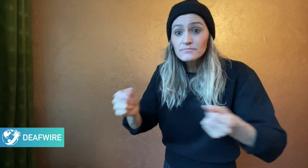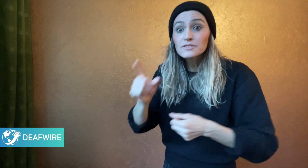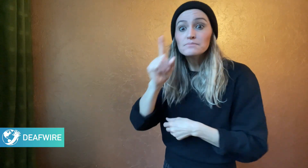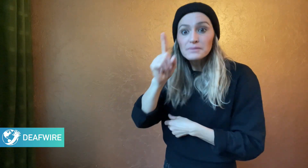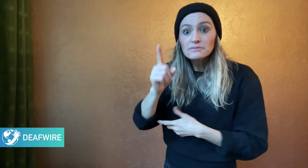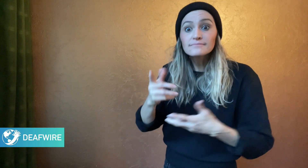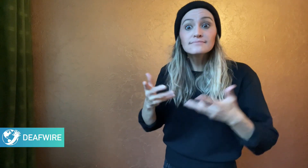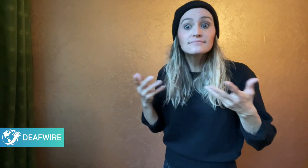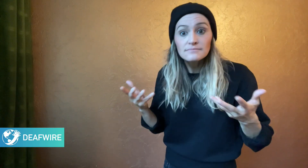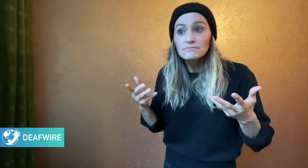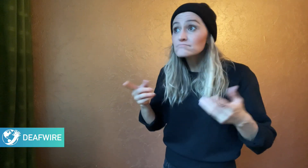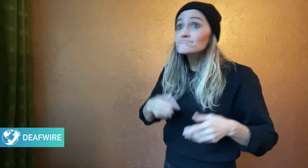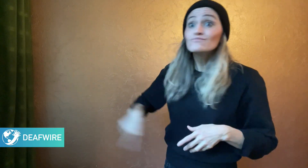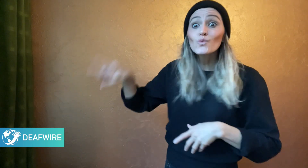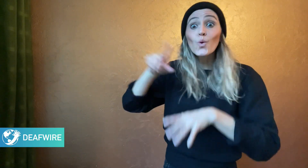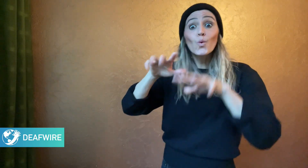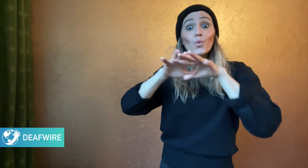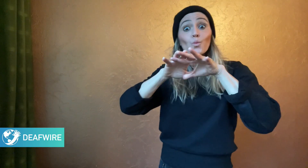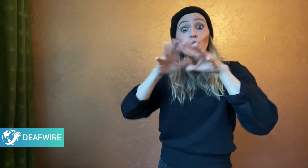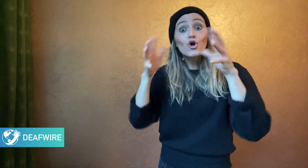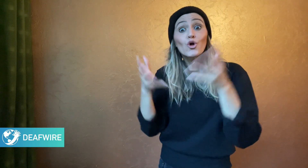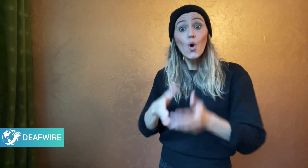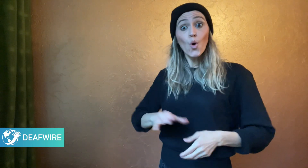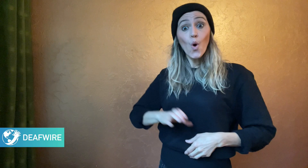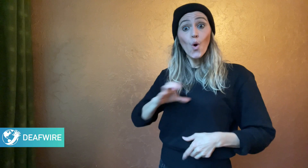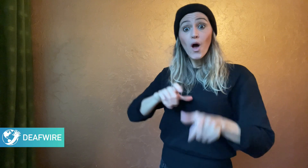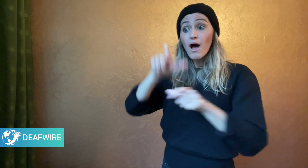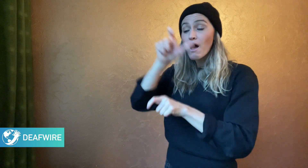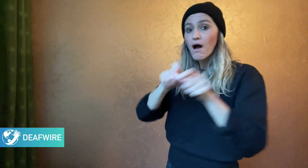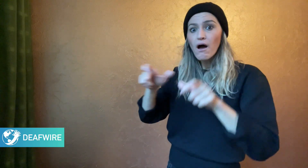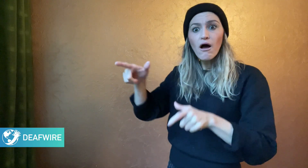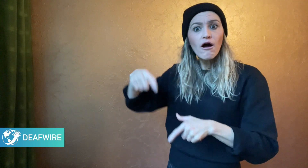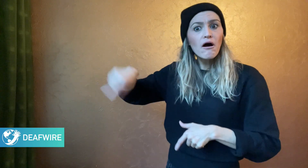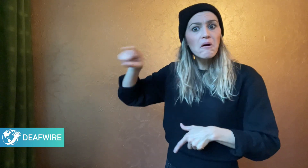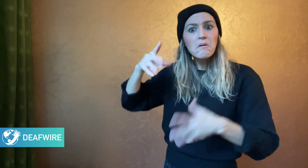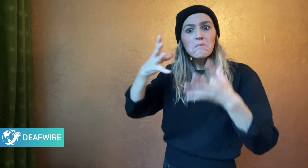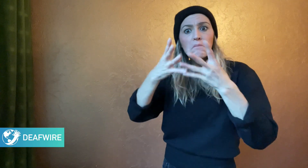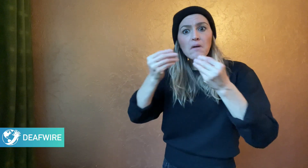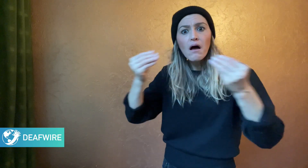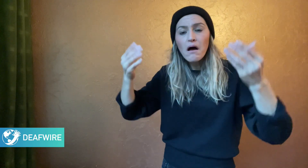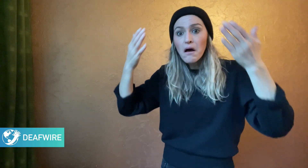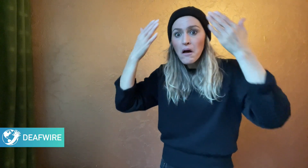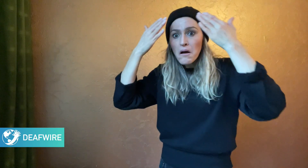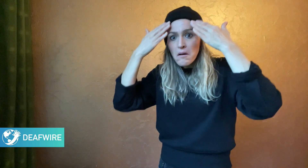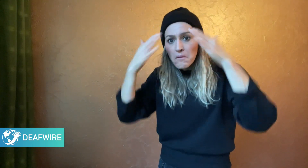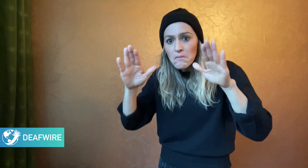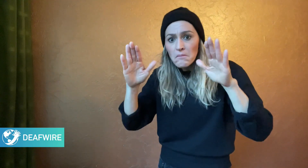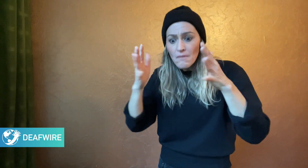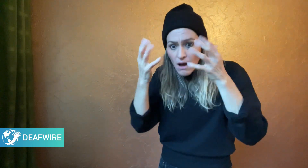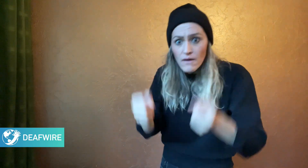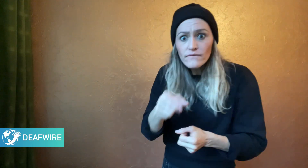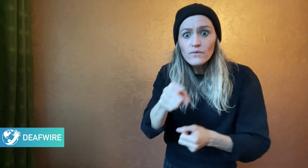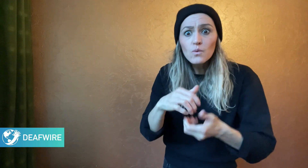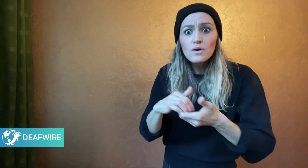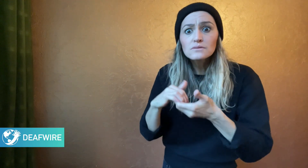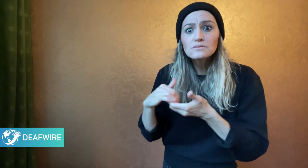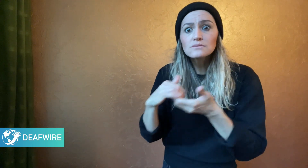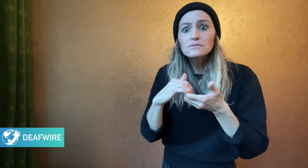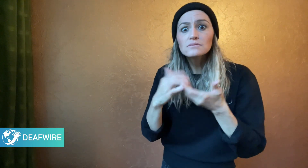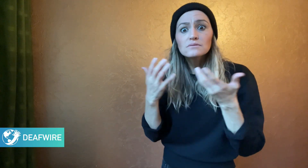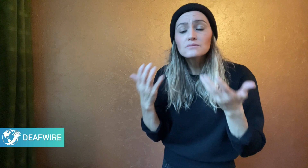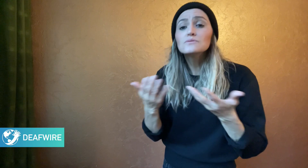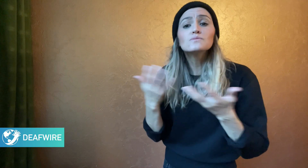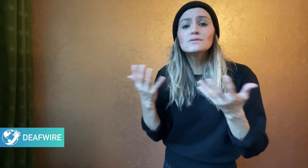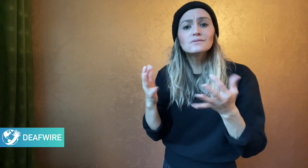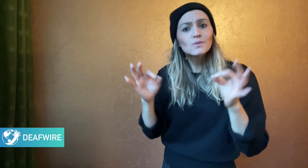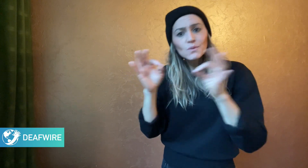about the organization due to lack of access to the internet.